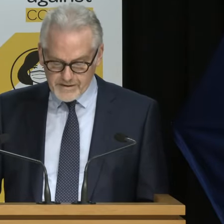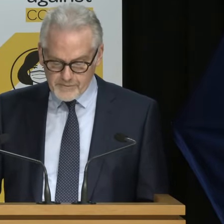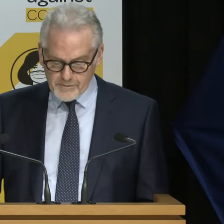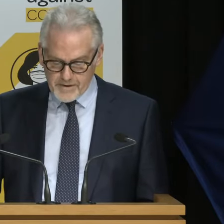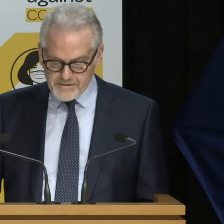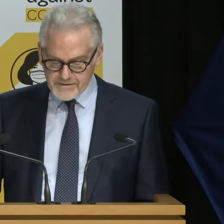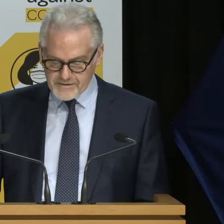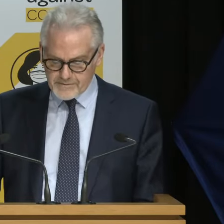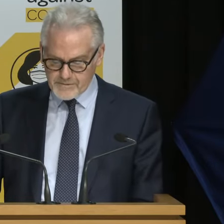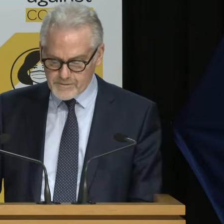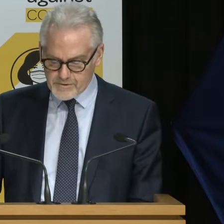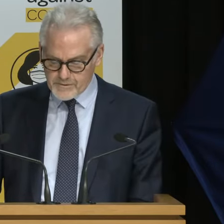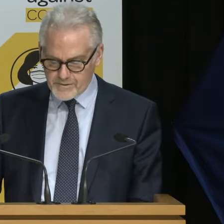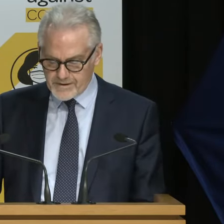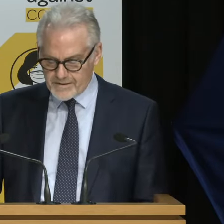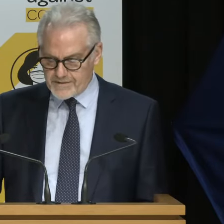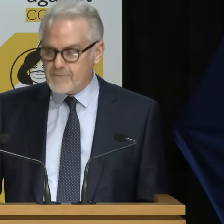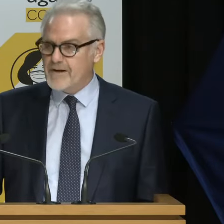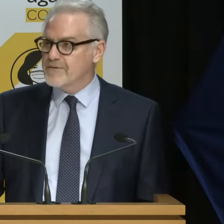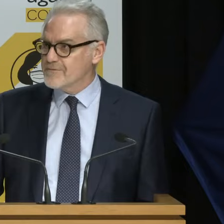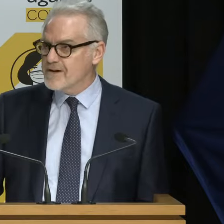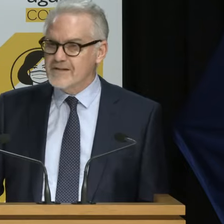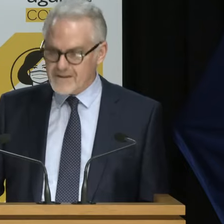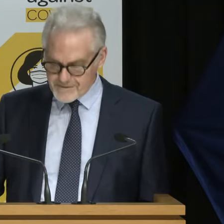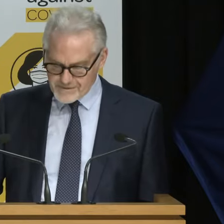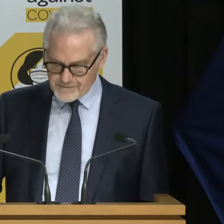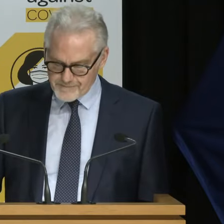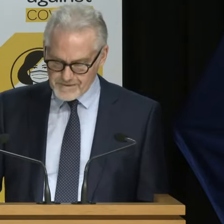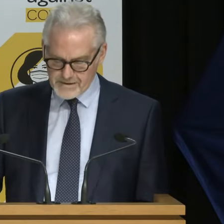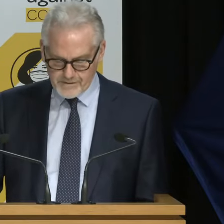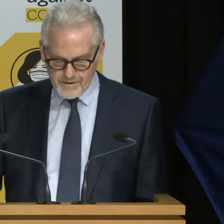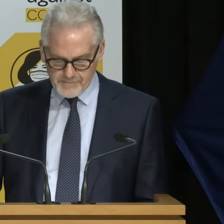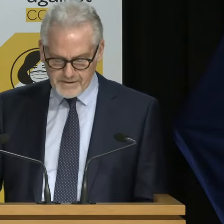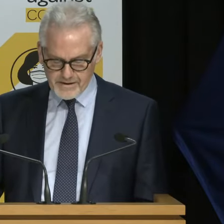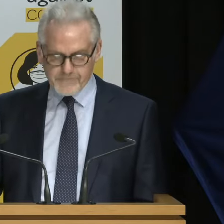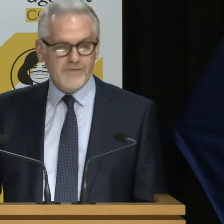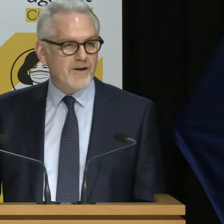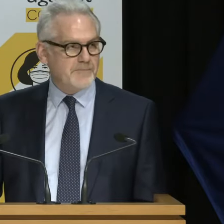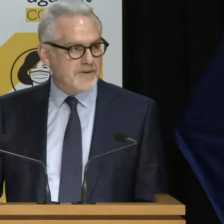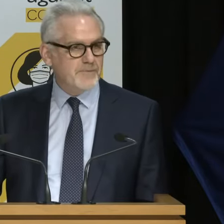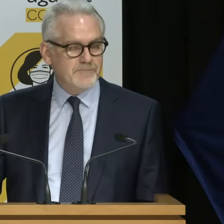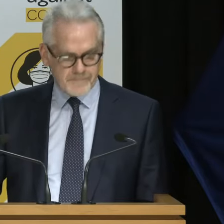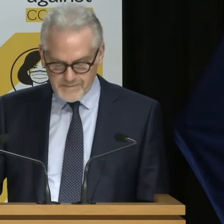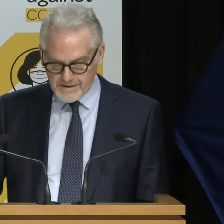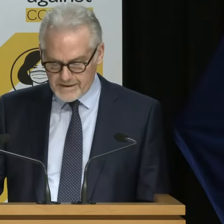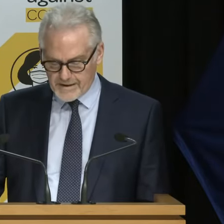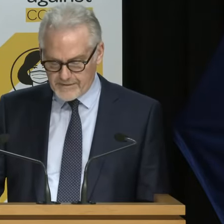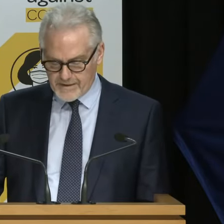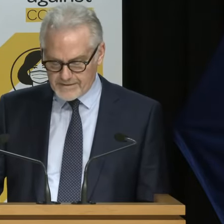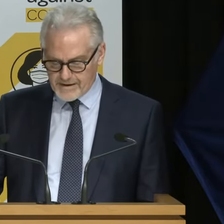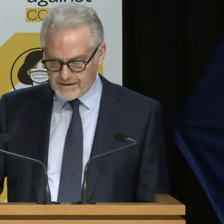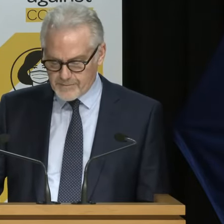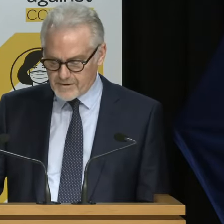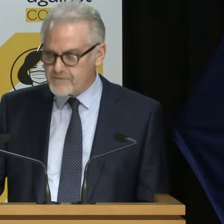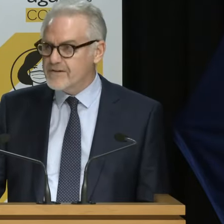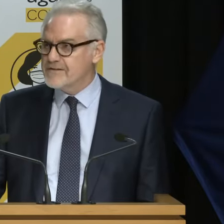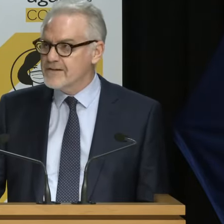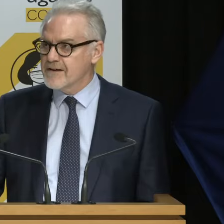We have heard about Doctor, but we need laboratory staff, with retention and recruitment and efforts directed towards that is very important.